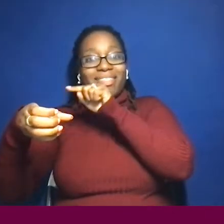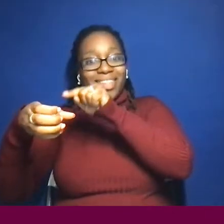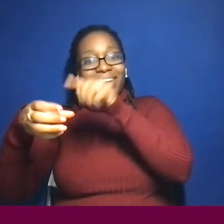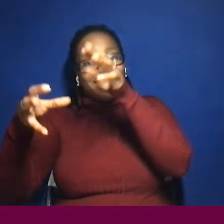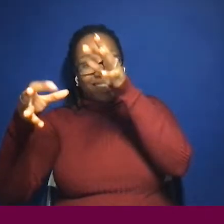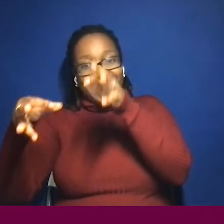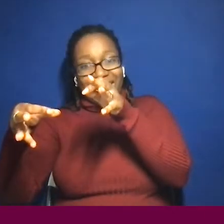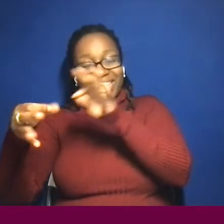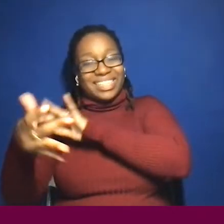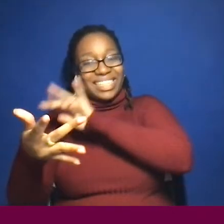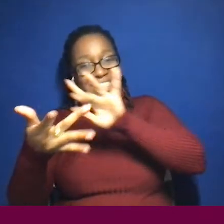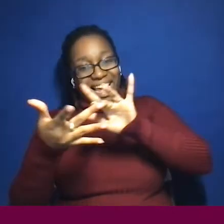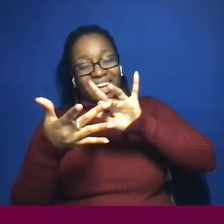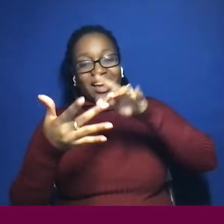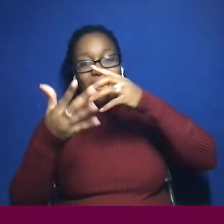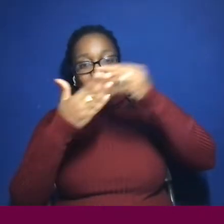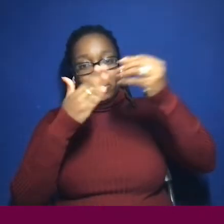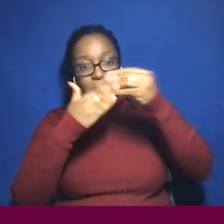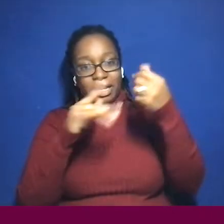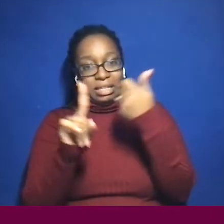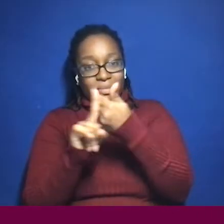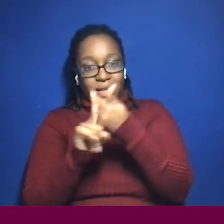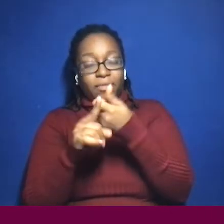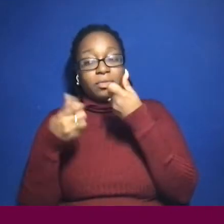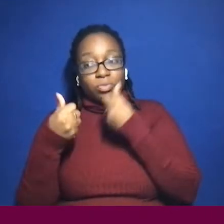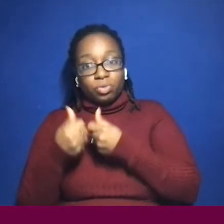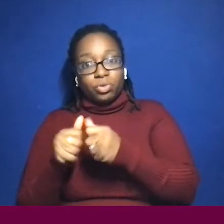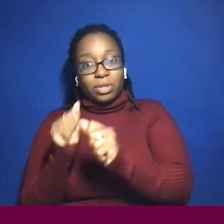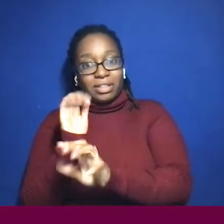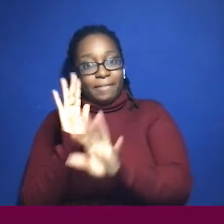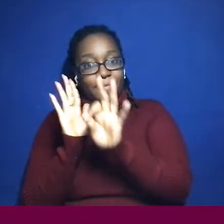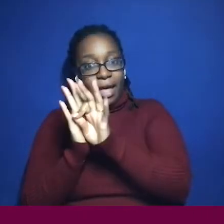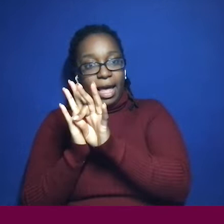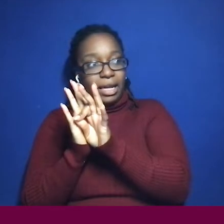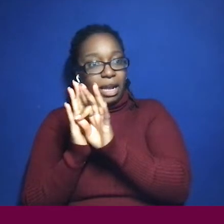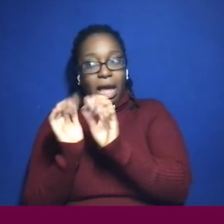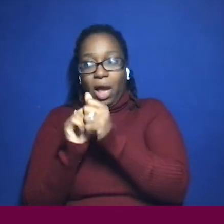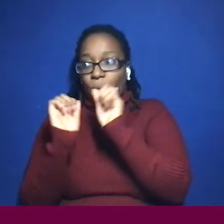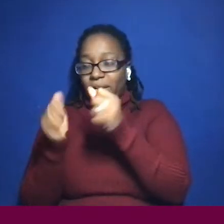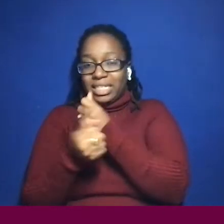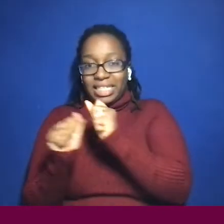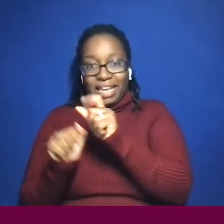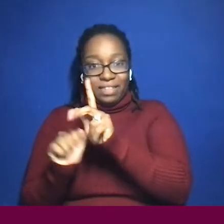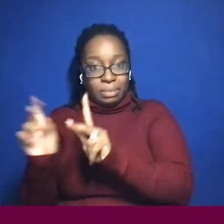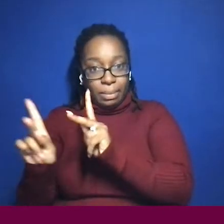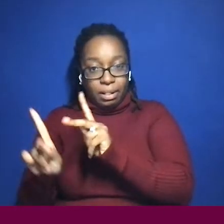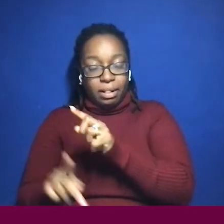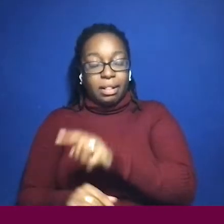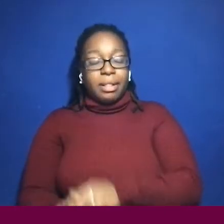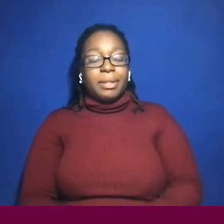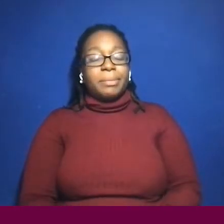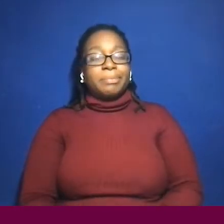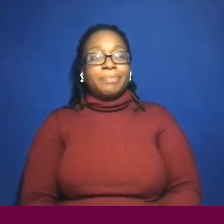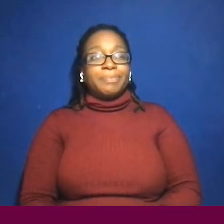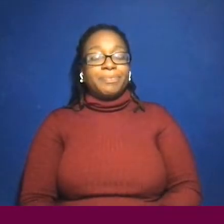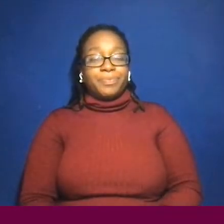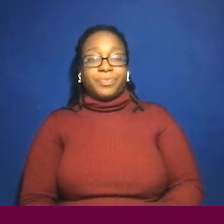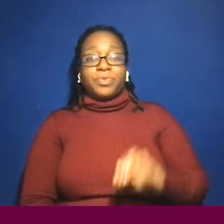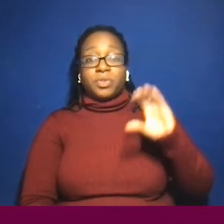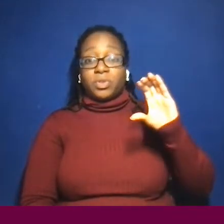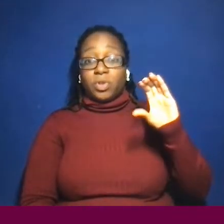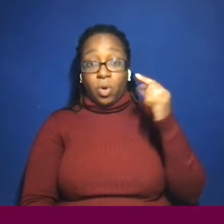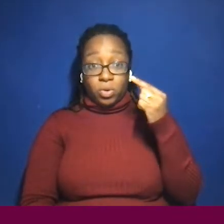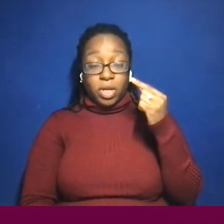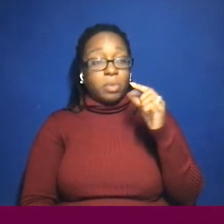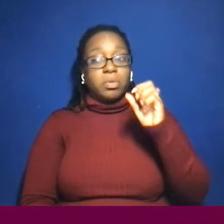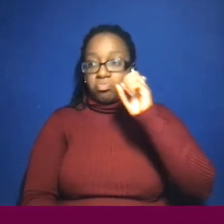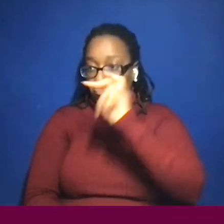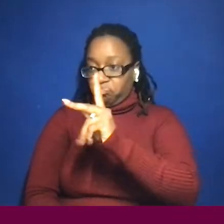trying to secure some rescue resources. And when the Coast Guard was about to send them